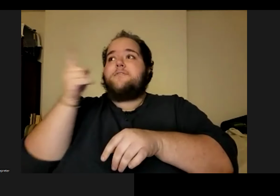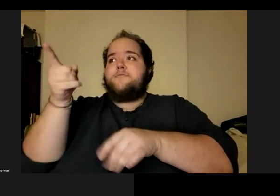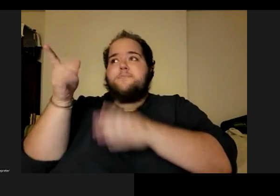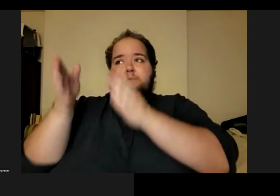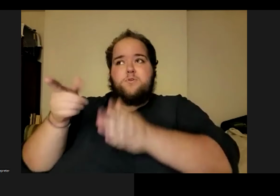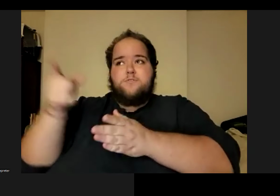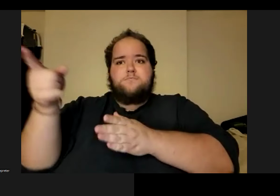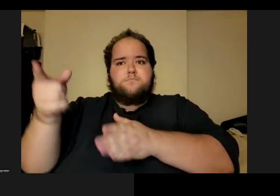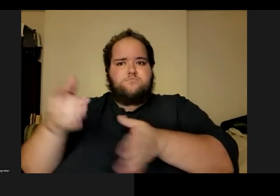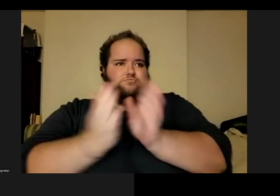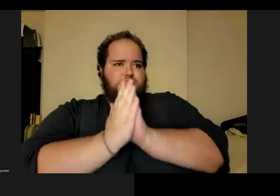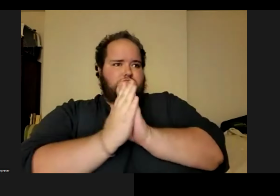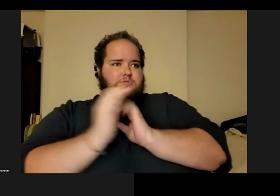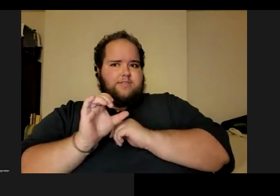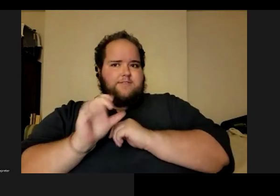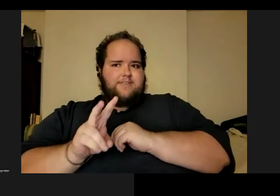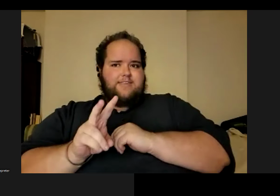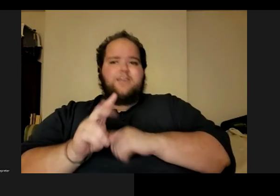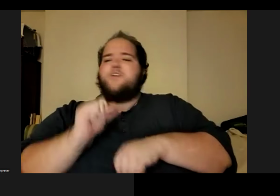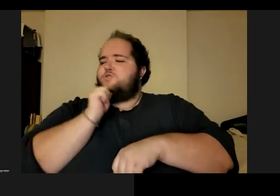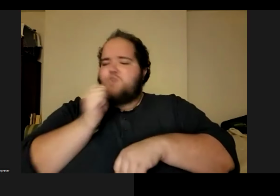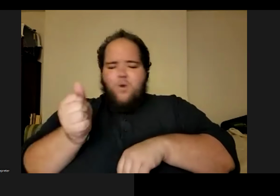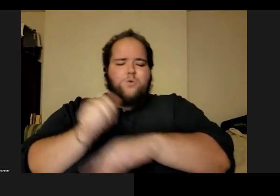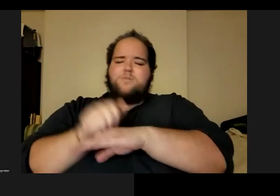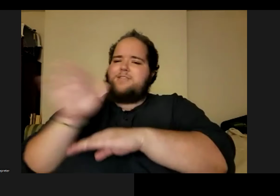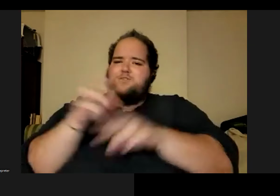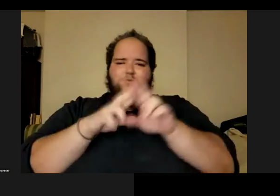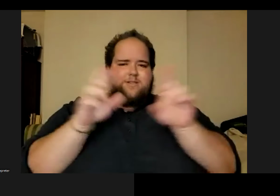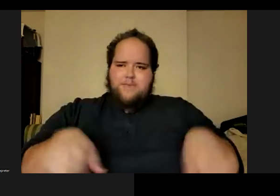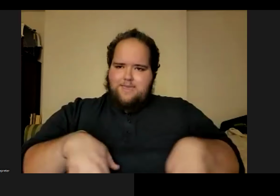do not send them a resume. Because a lot of times